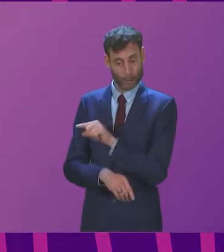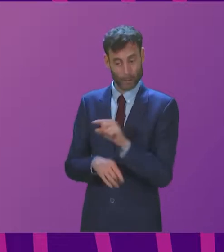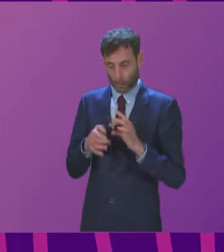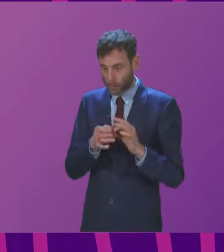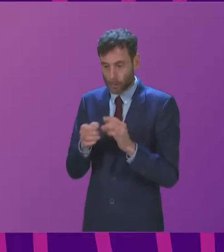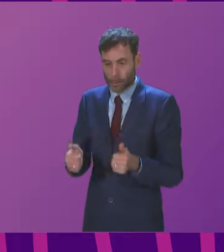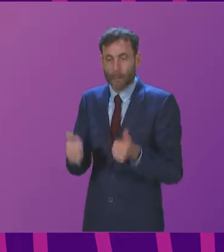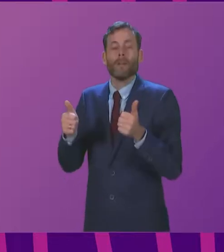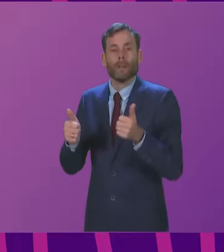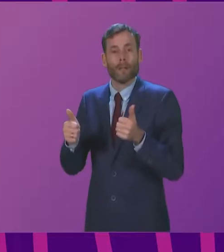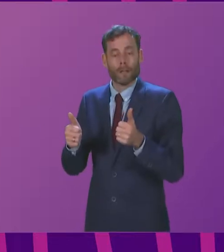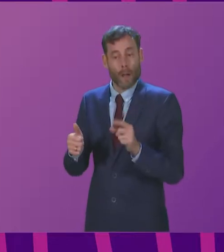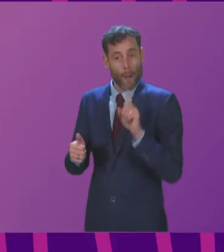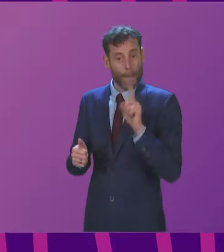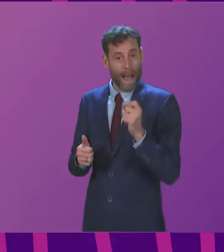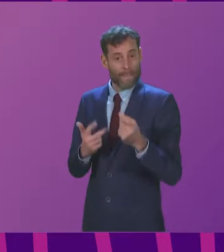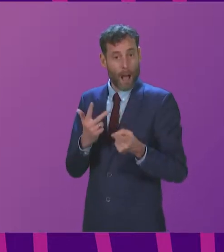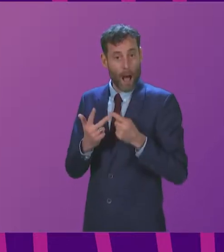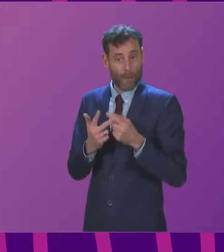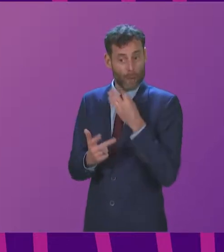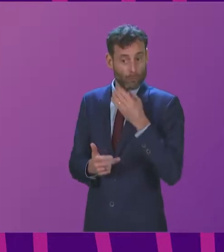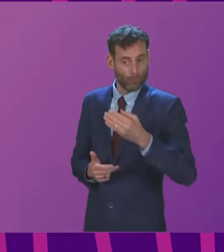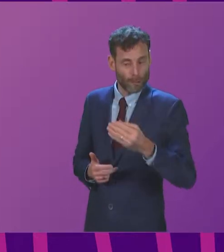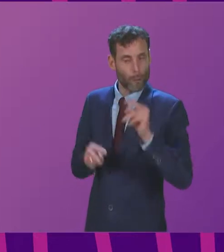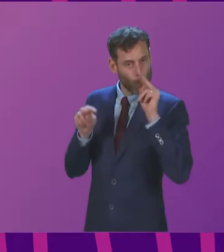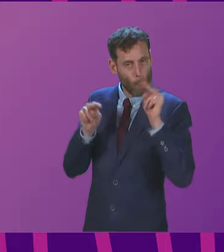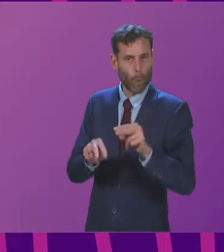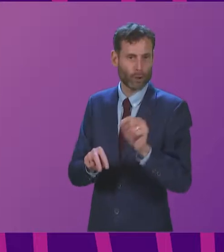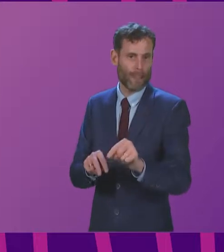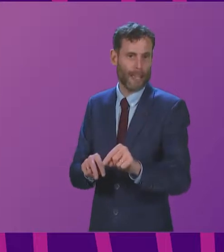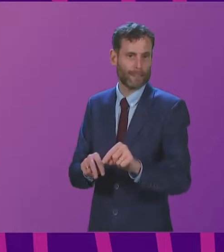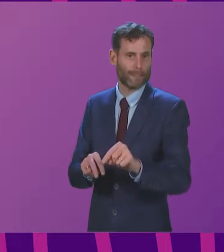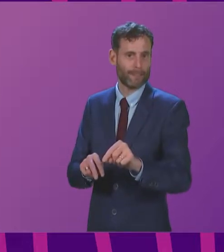as the other risks accumulate over the winter. We must be vigilant about that.